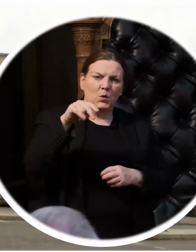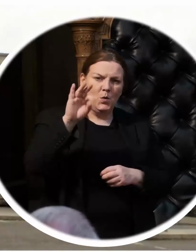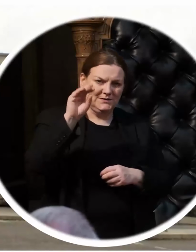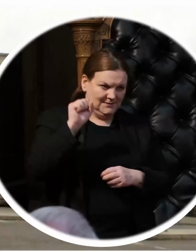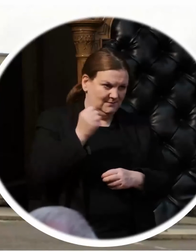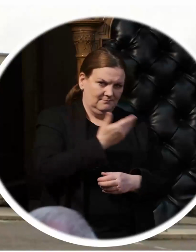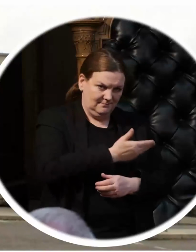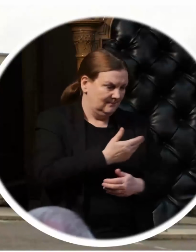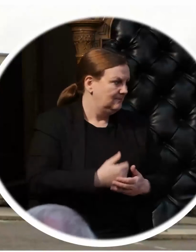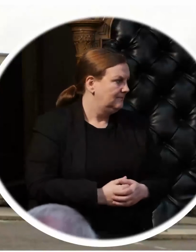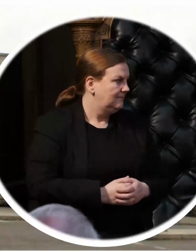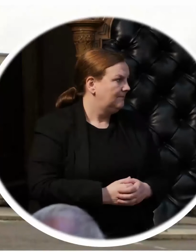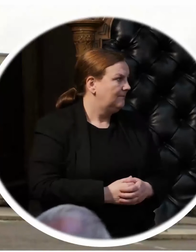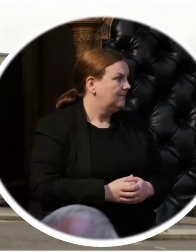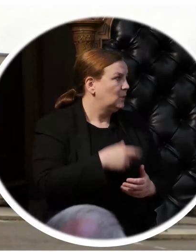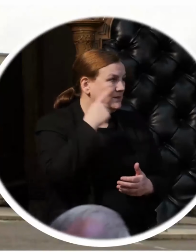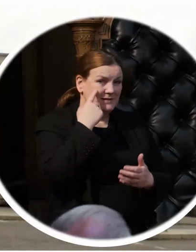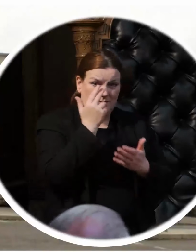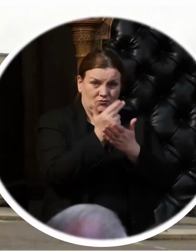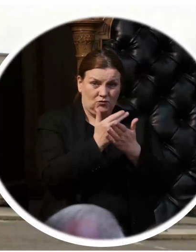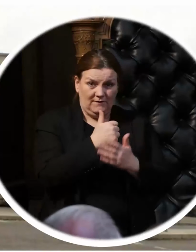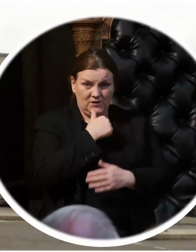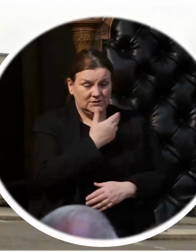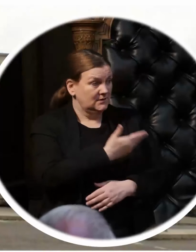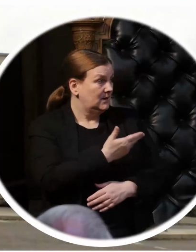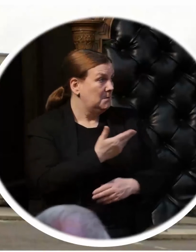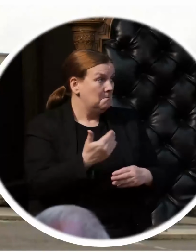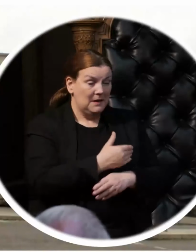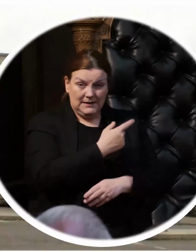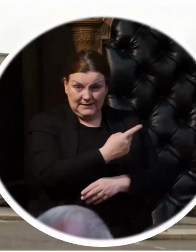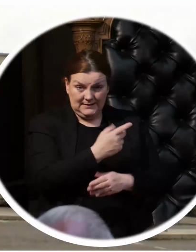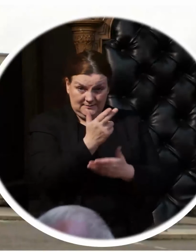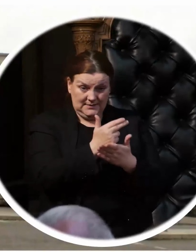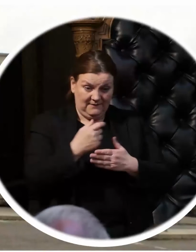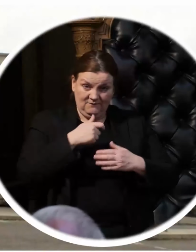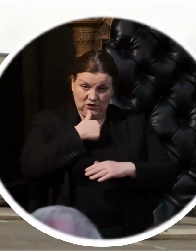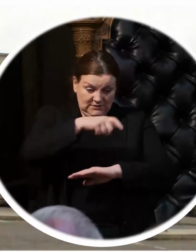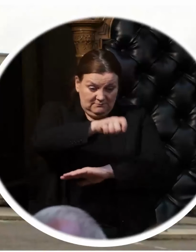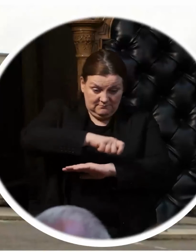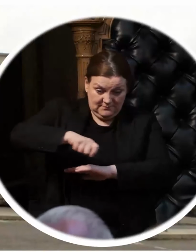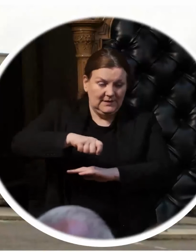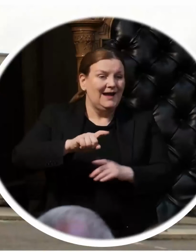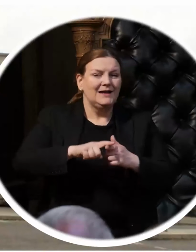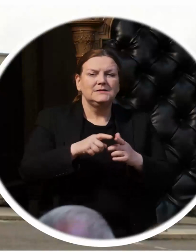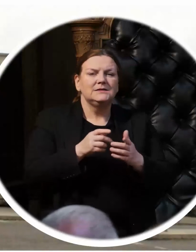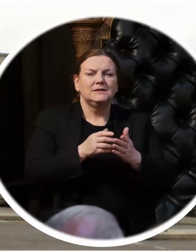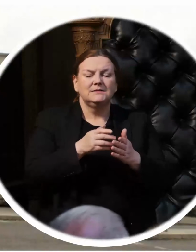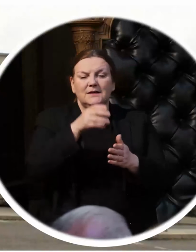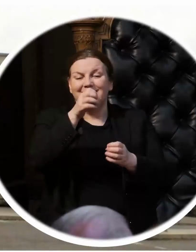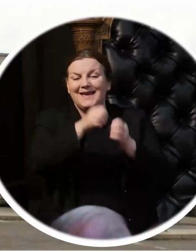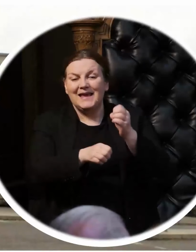and you can see the original station drawing by Vignoles himself is up here on the top. And he also designed the end of the line, which of course is now Dun